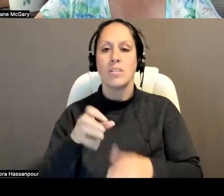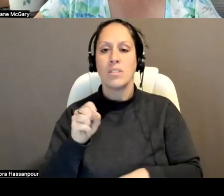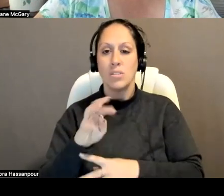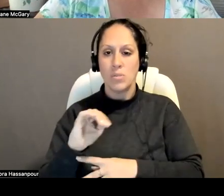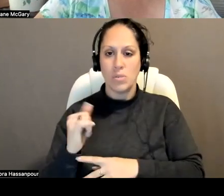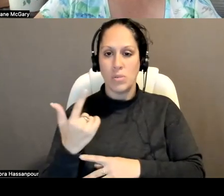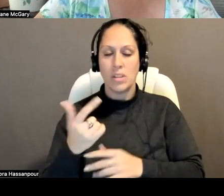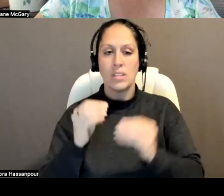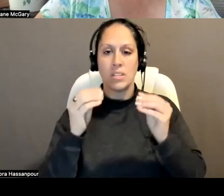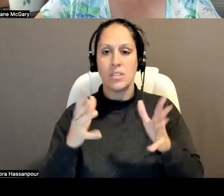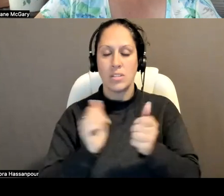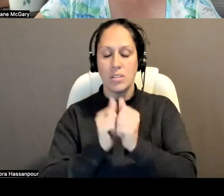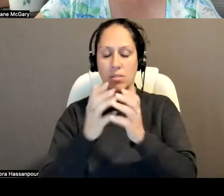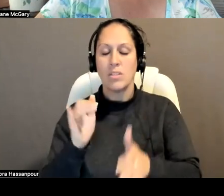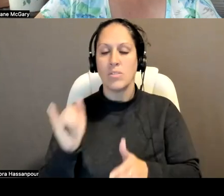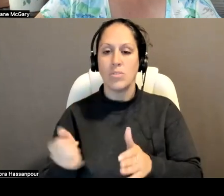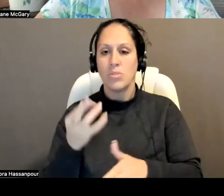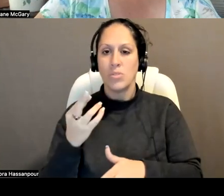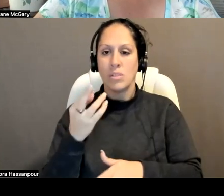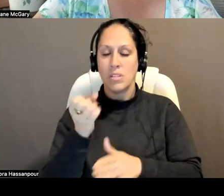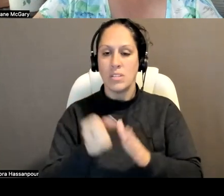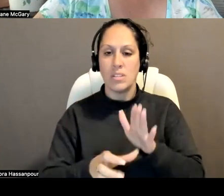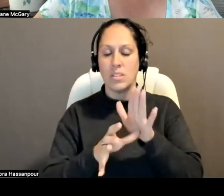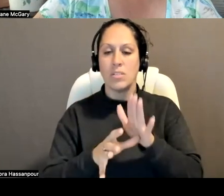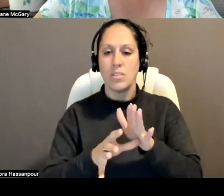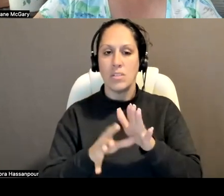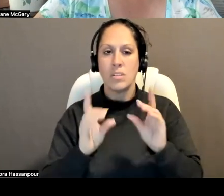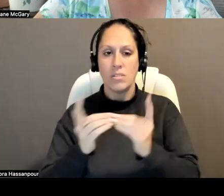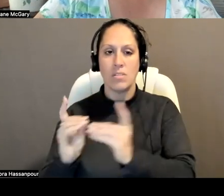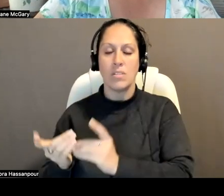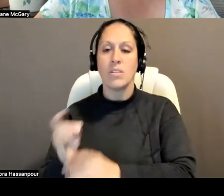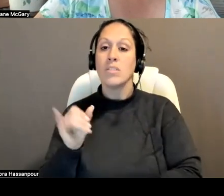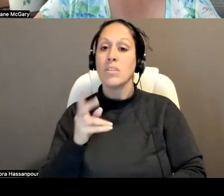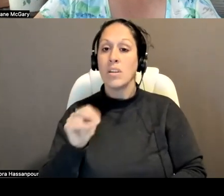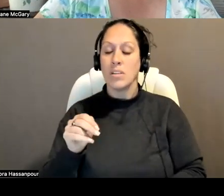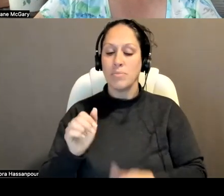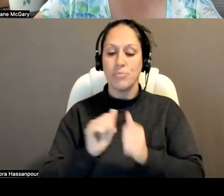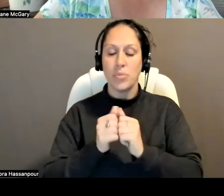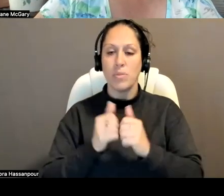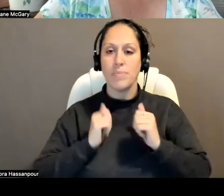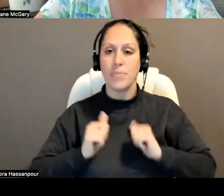in the Junior and Senior Divisions. Johnny has performed across the United States, from his